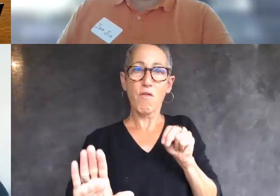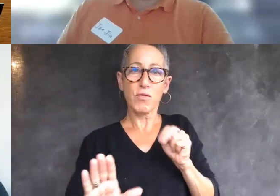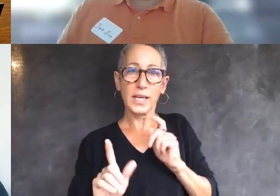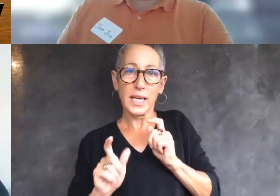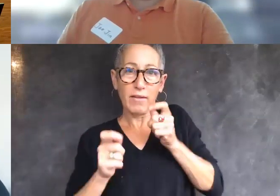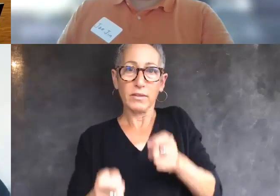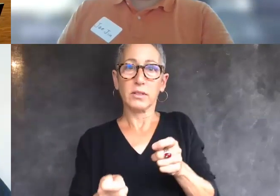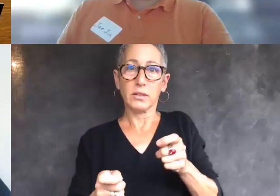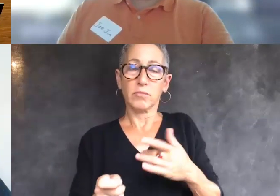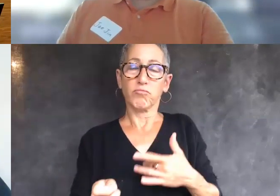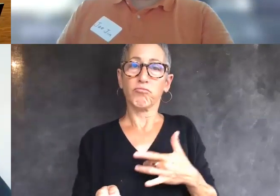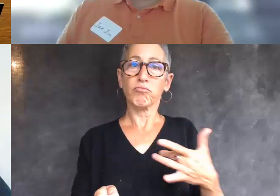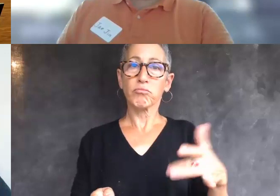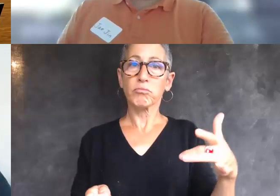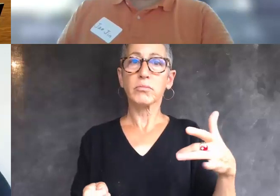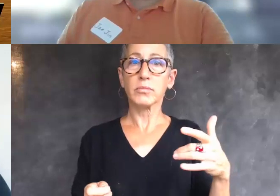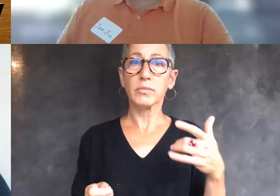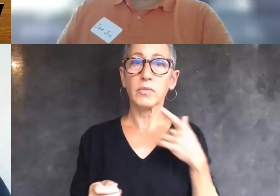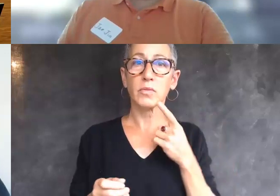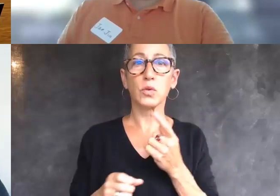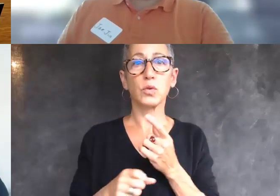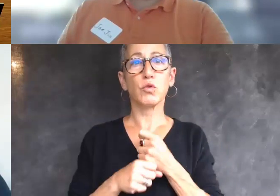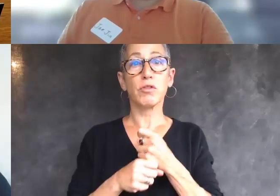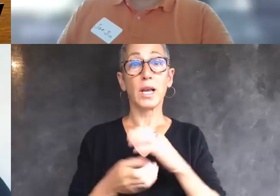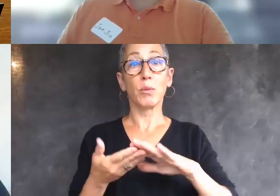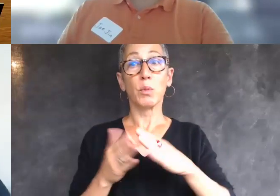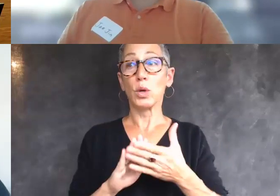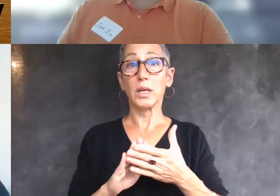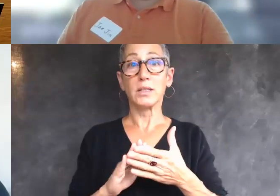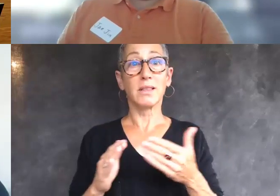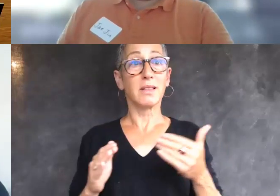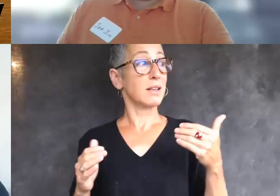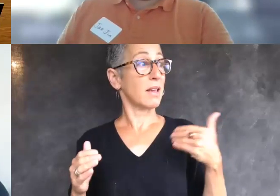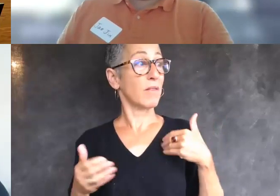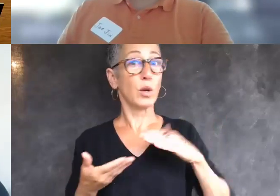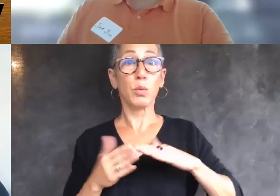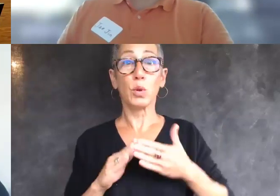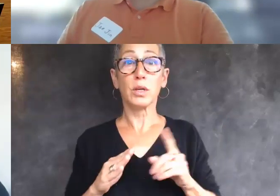sort of communities that are full of joy when children are safe, where, you know,